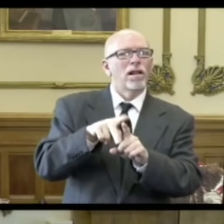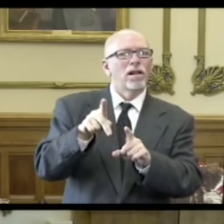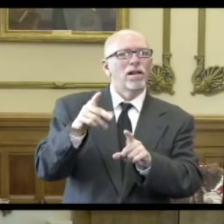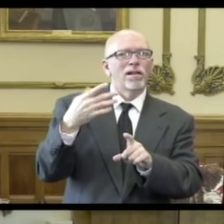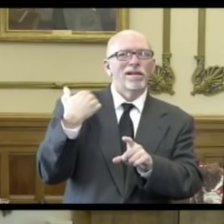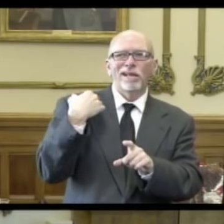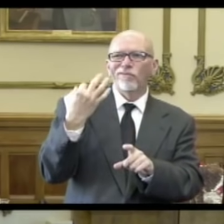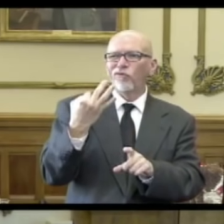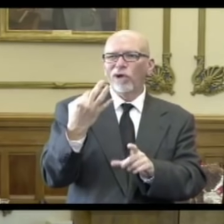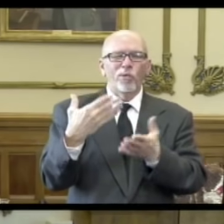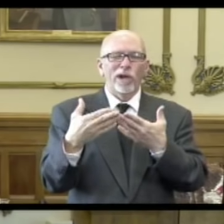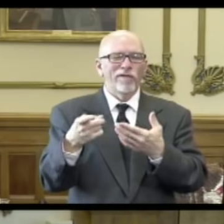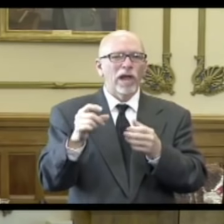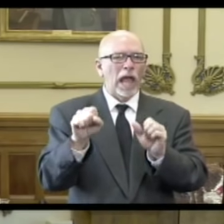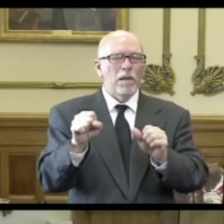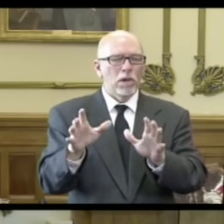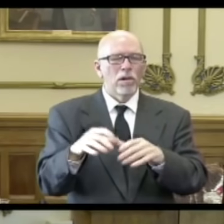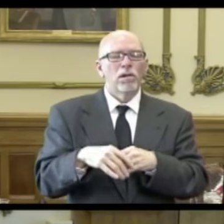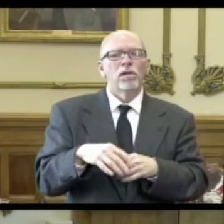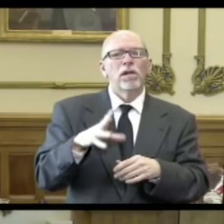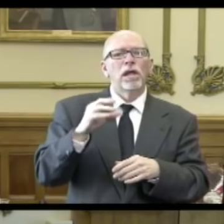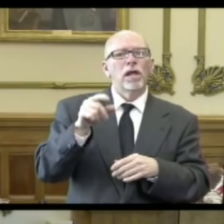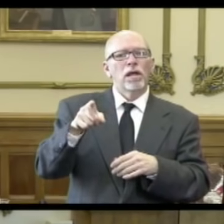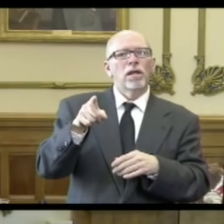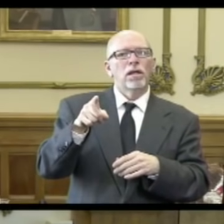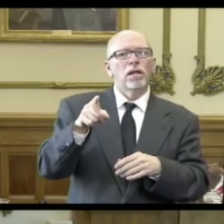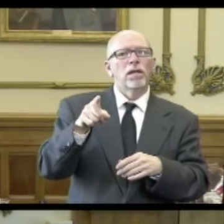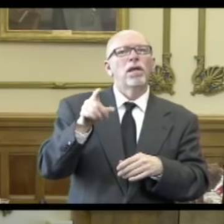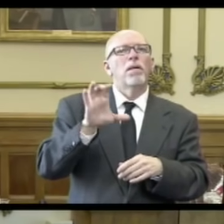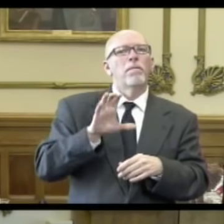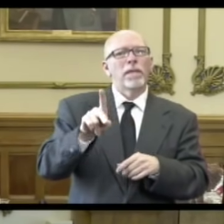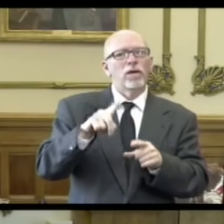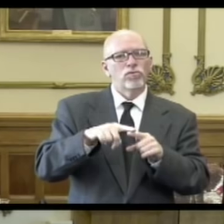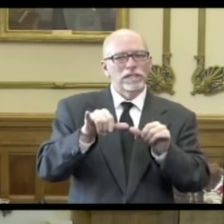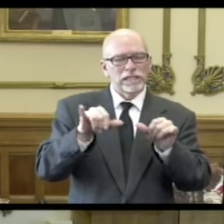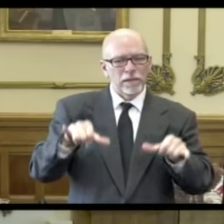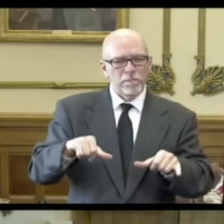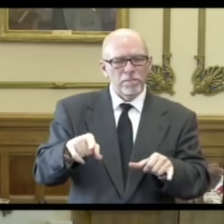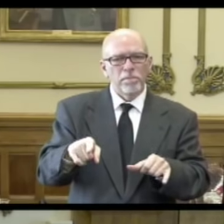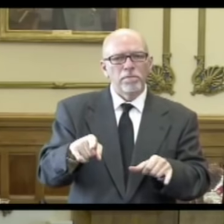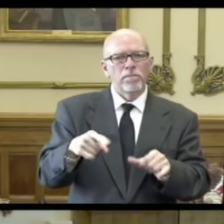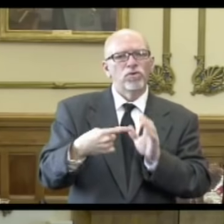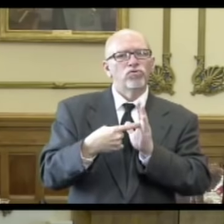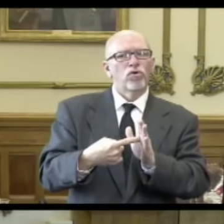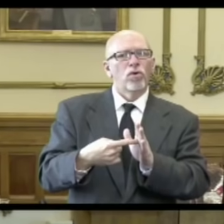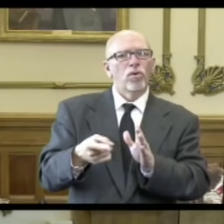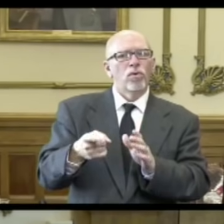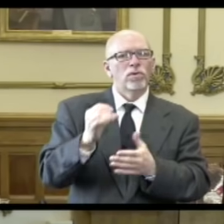GETTING TO KNOW FOR I HAVE GOTTEN CALLS FOR SOME PEOPLE WHO ARE SELF EMPLOYED WHO FILED ON.